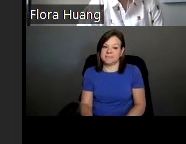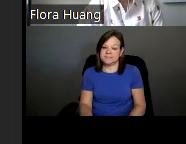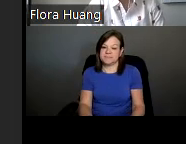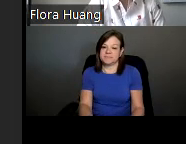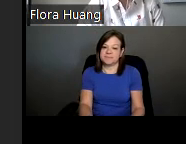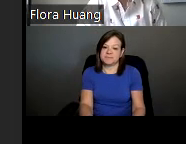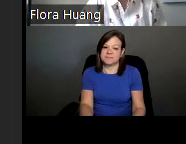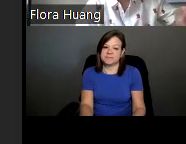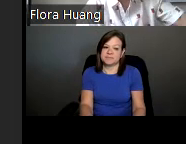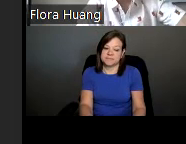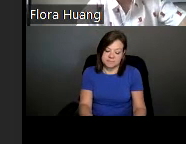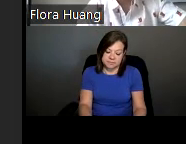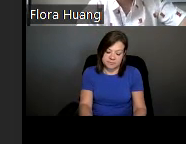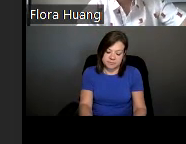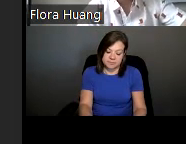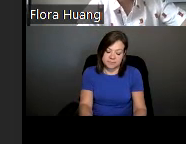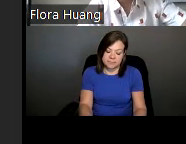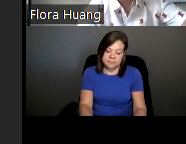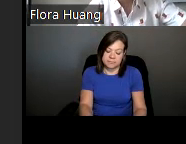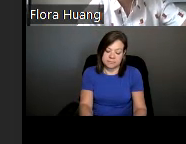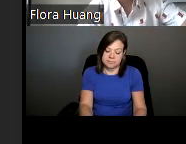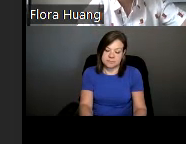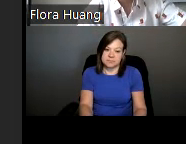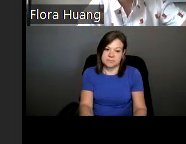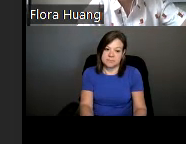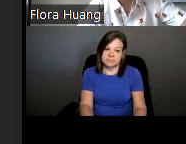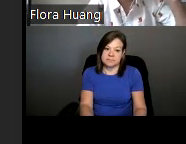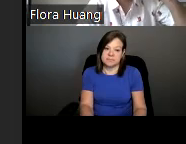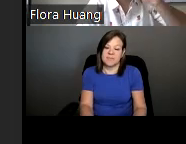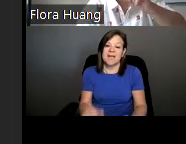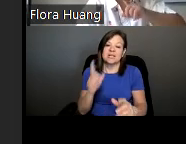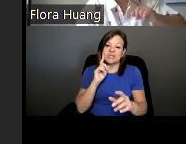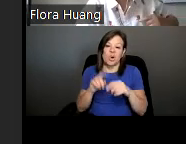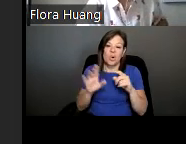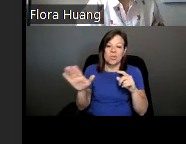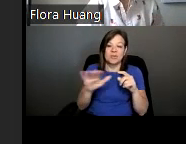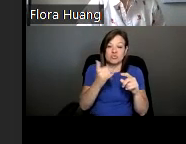And so let me return it to the wrong order with title one first, which is intuitive, but wrong.